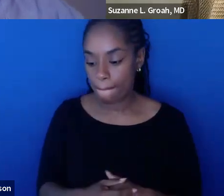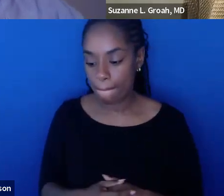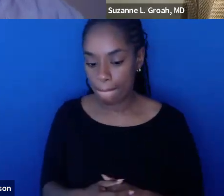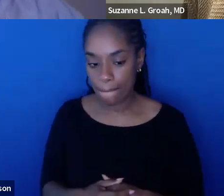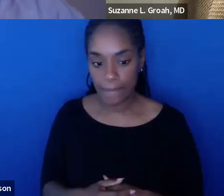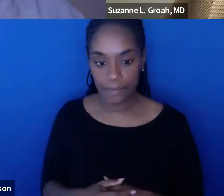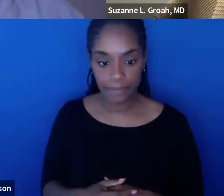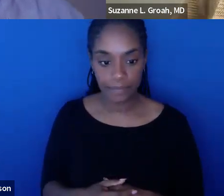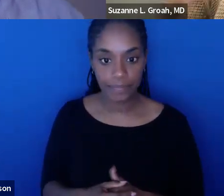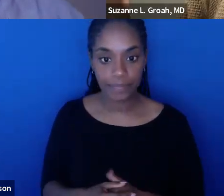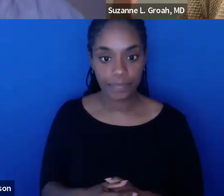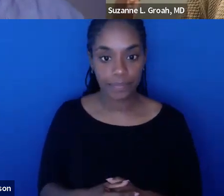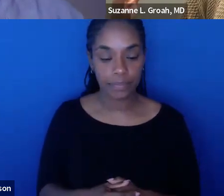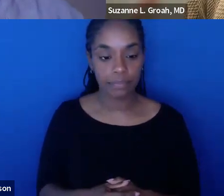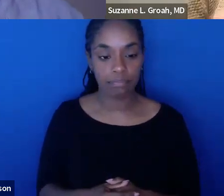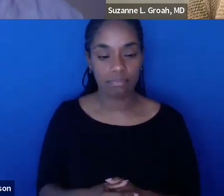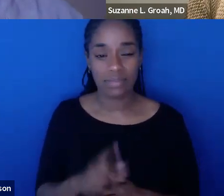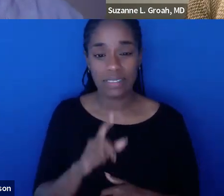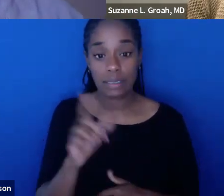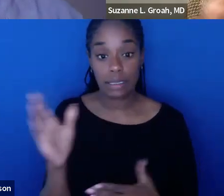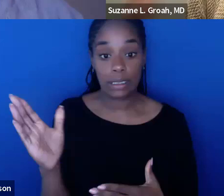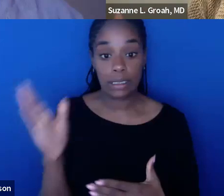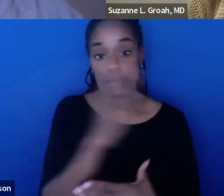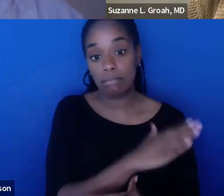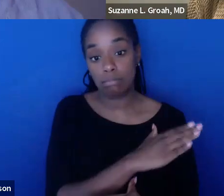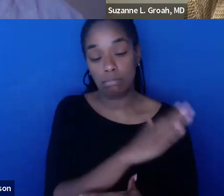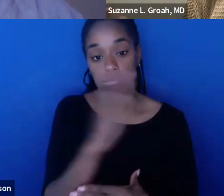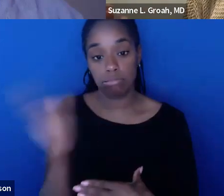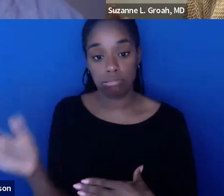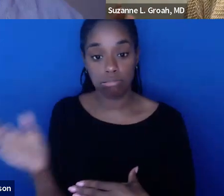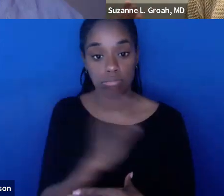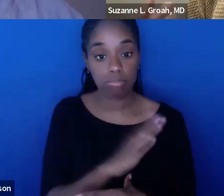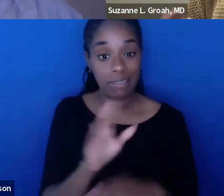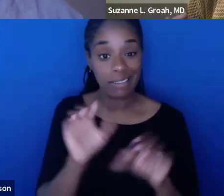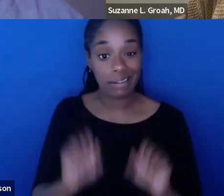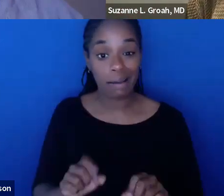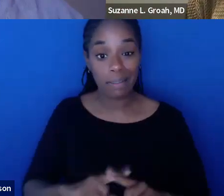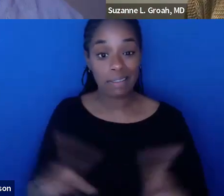It's really a spectrum and it can be very different for different people.